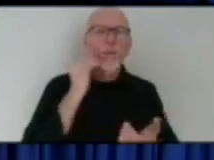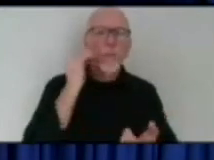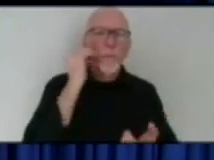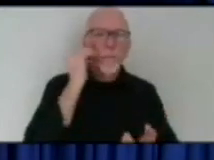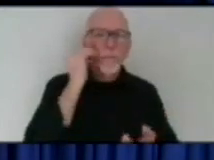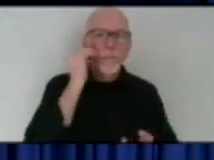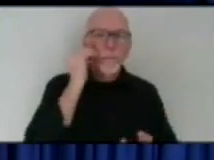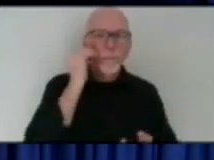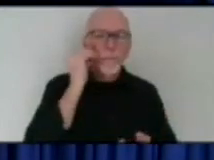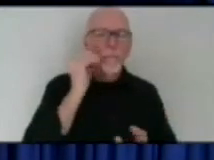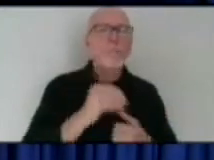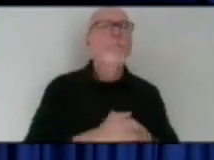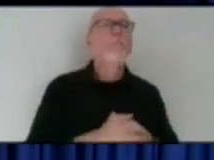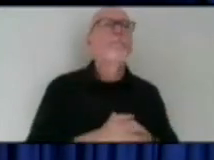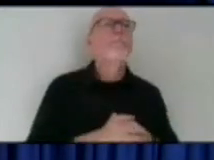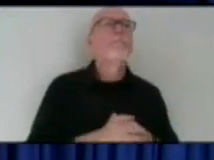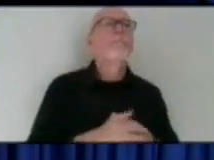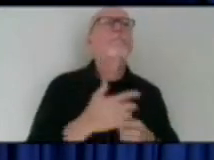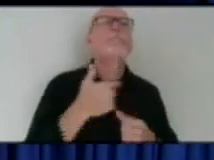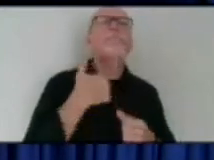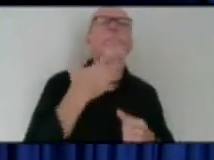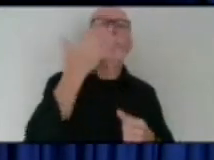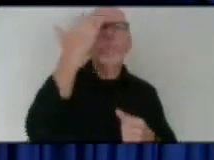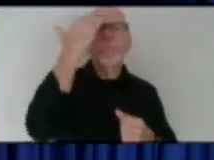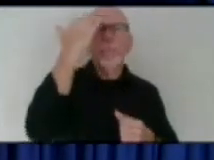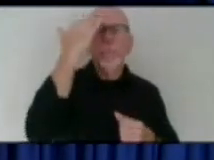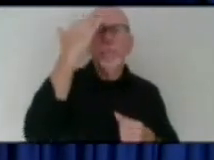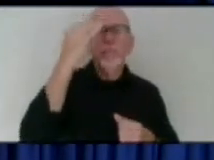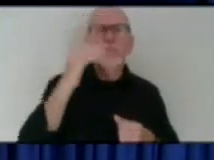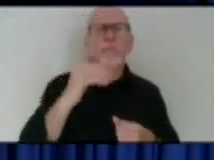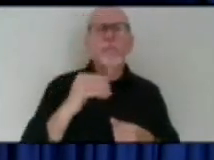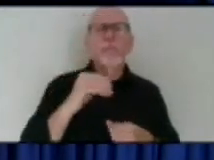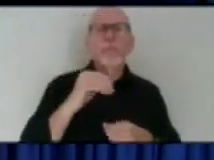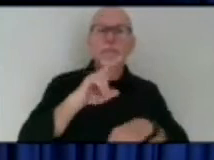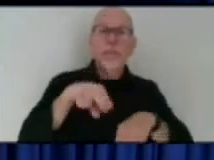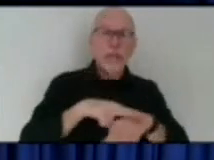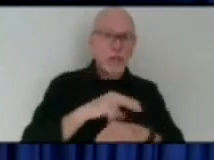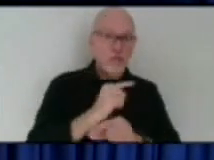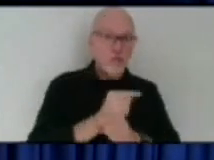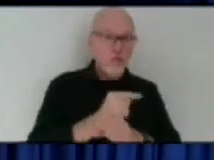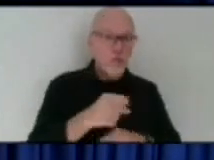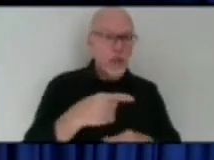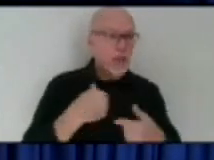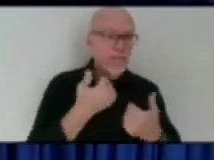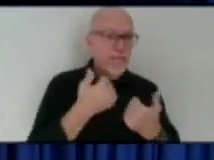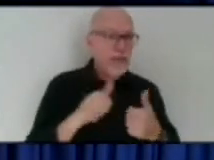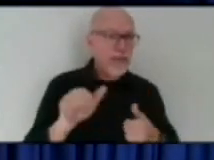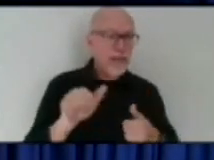wanted to know if you know the National Guard has any sort of oversight when it